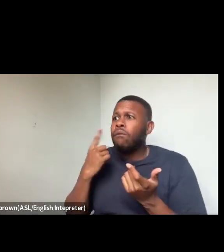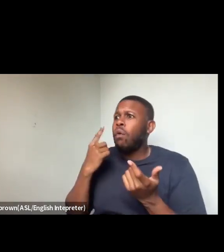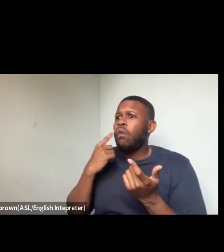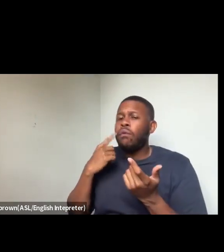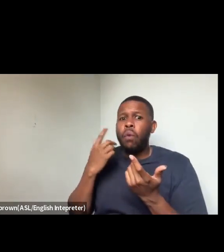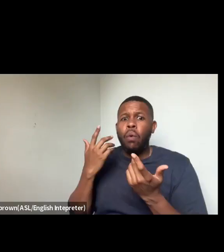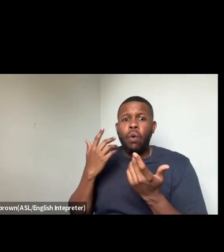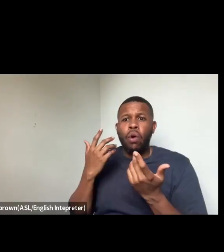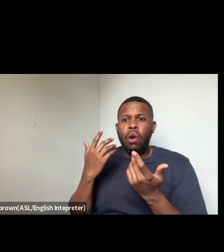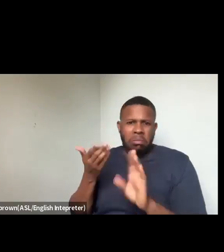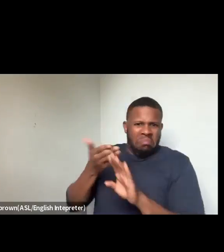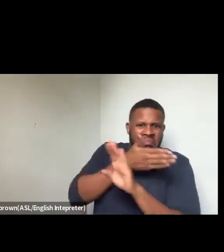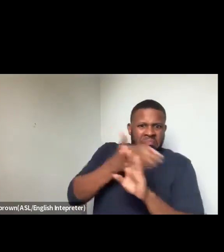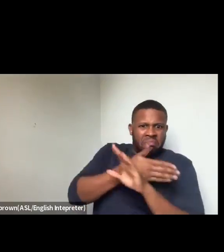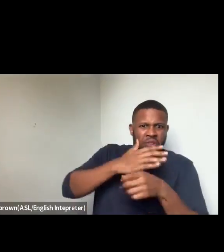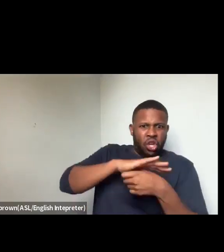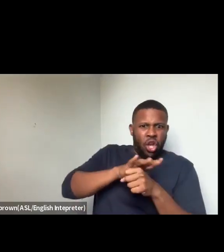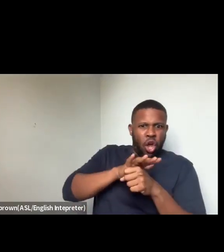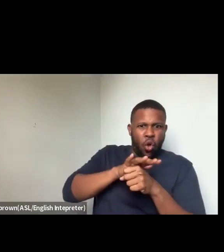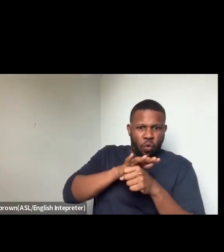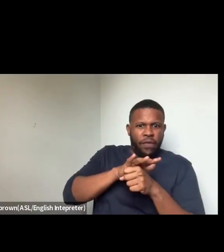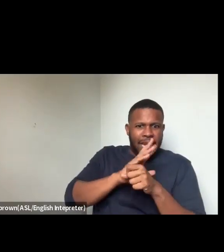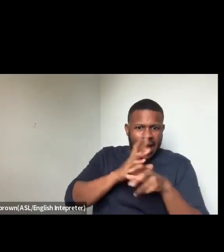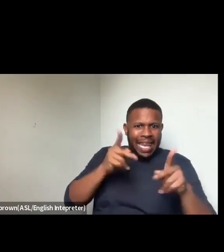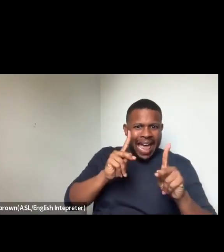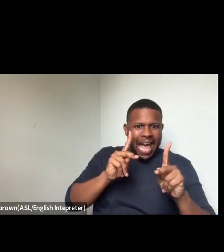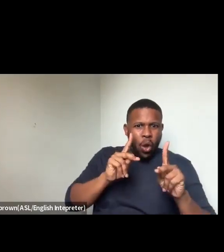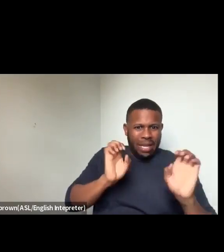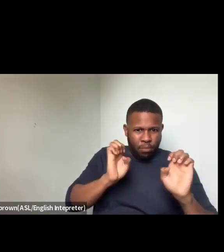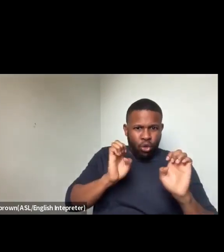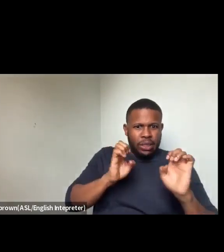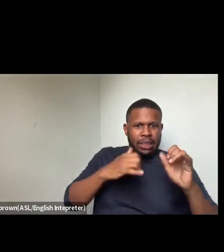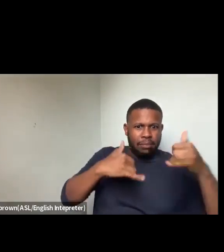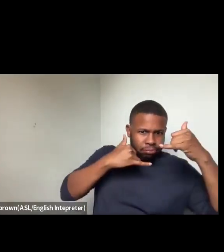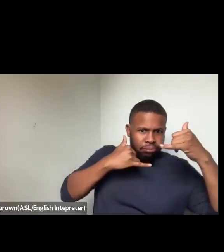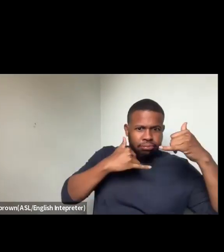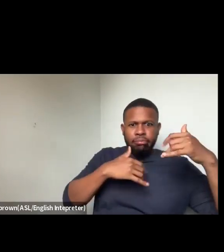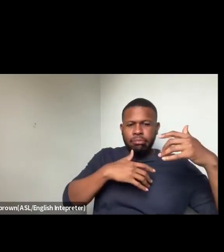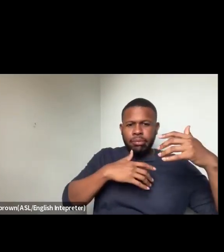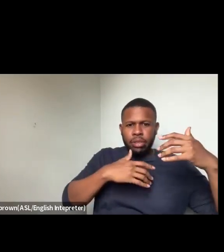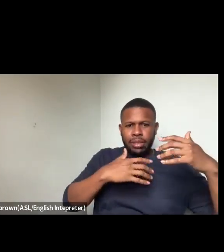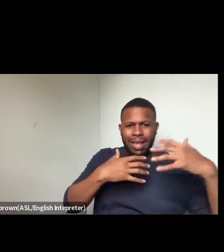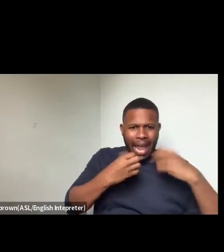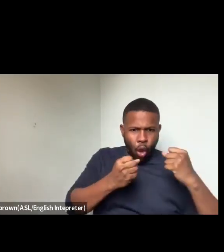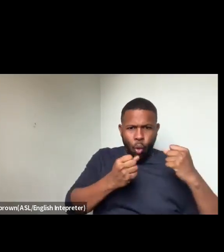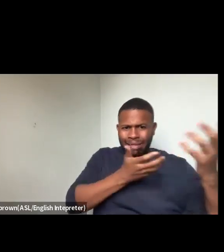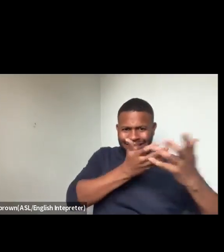Catherine, we see your hand. Hi, is there a way